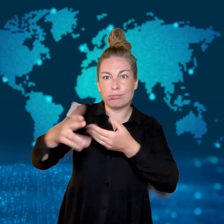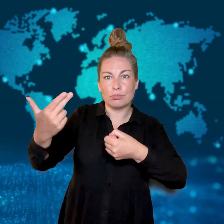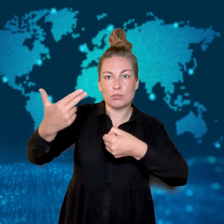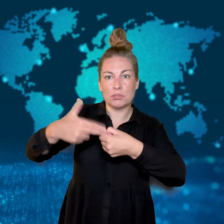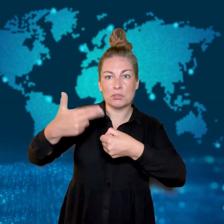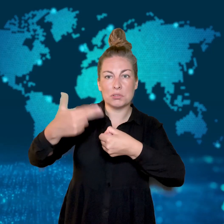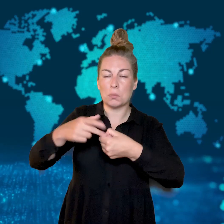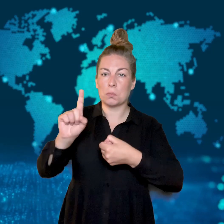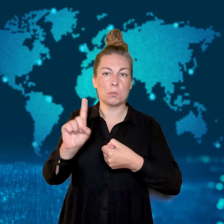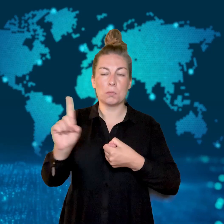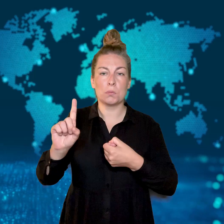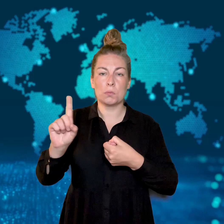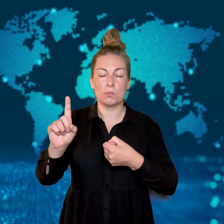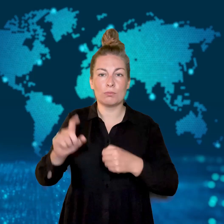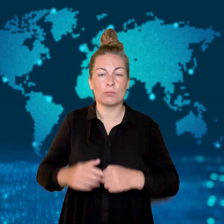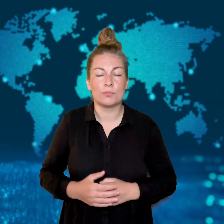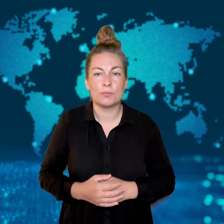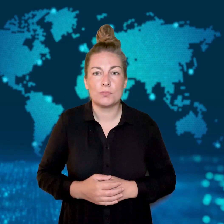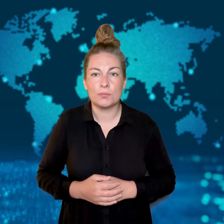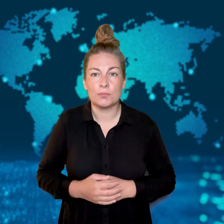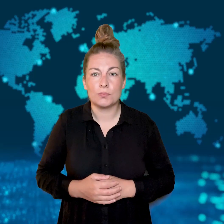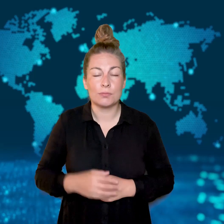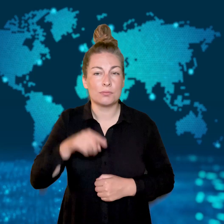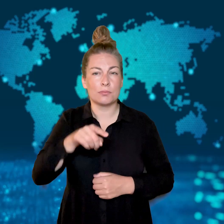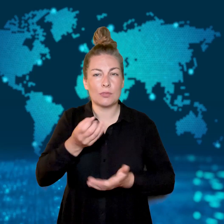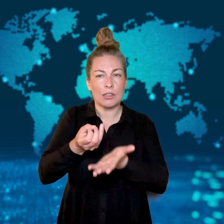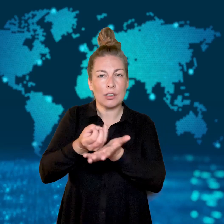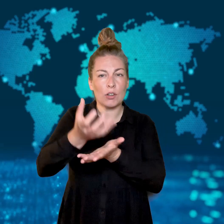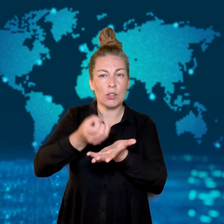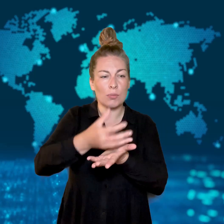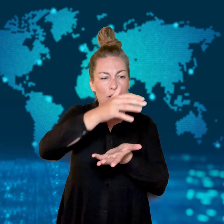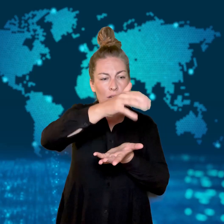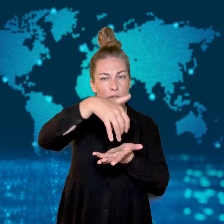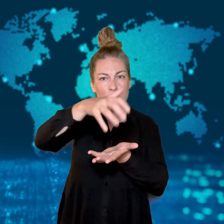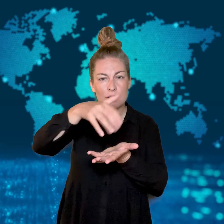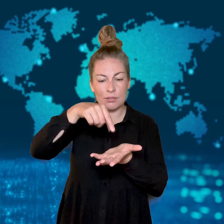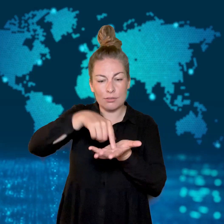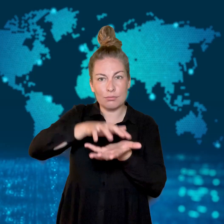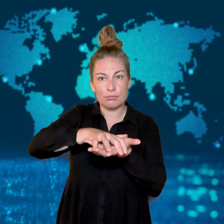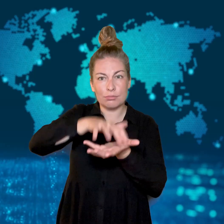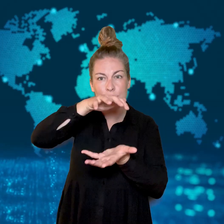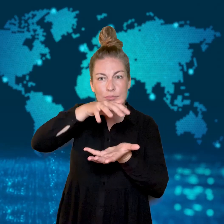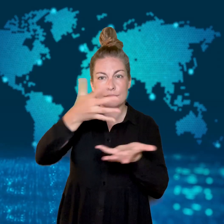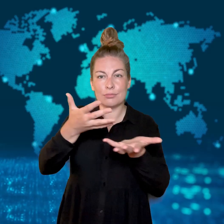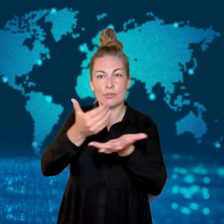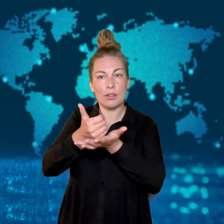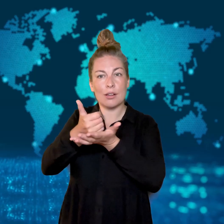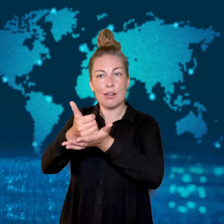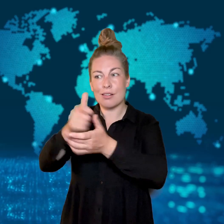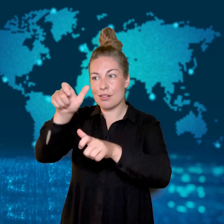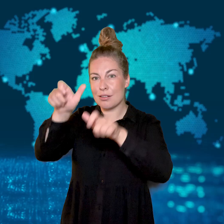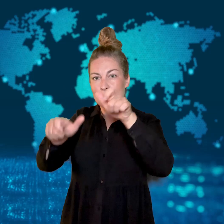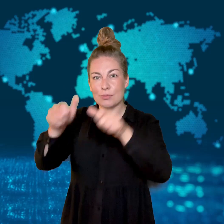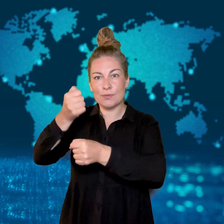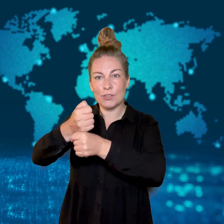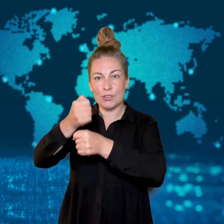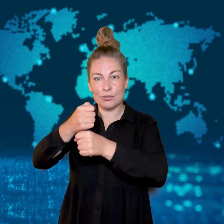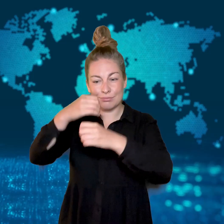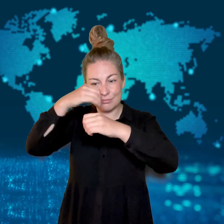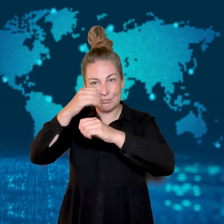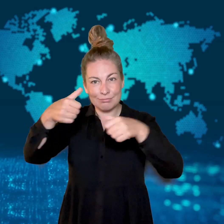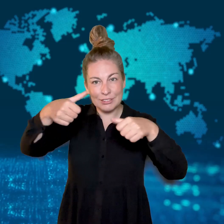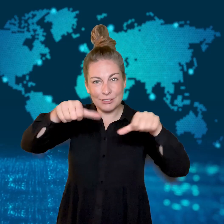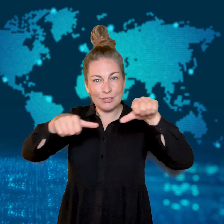and record the sun's activities without using large amounts of fuel.